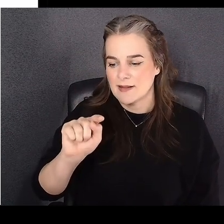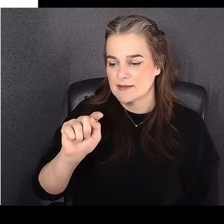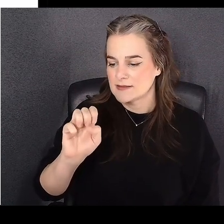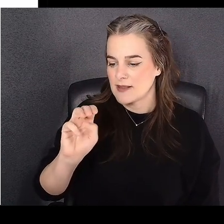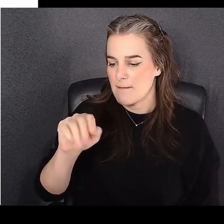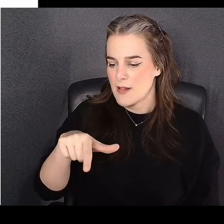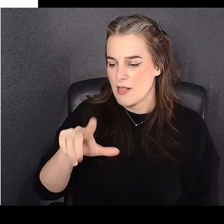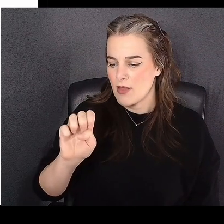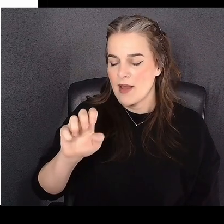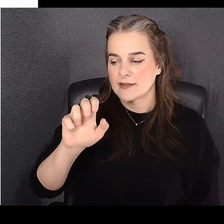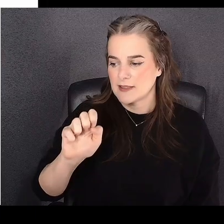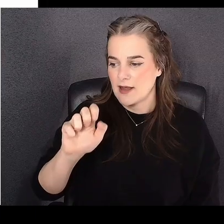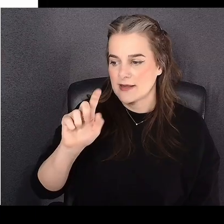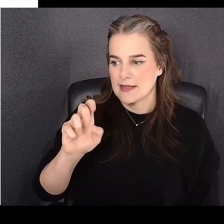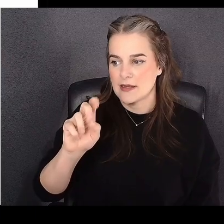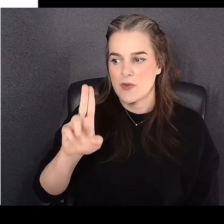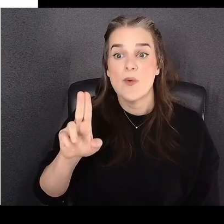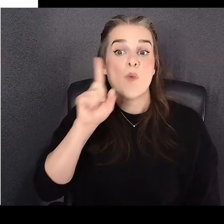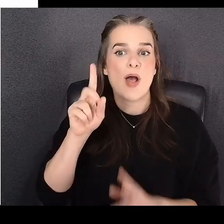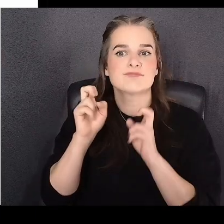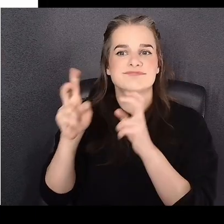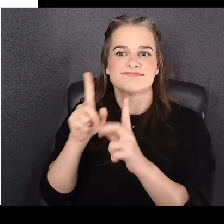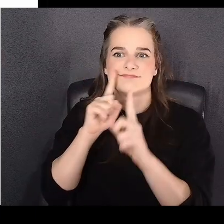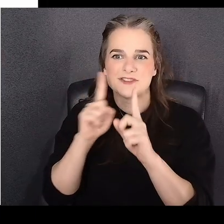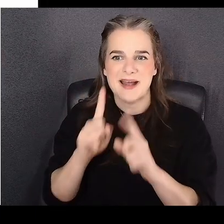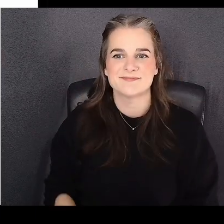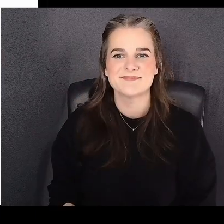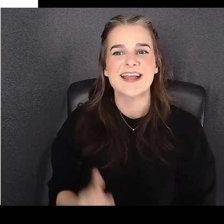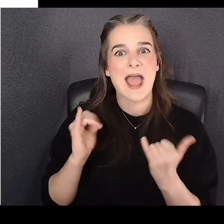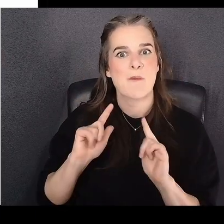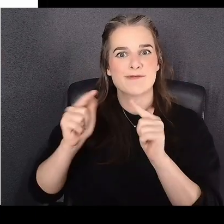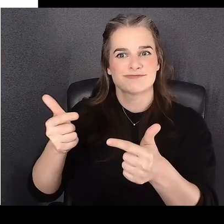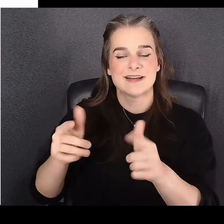So I'm going to pass it over to our special guest for today, and we'll get started.